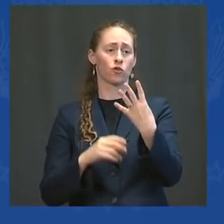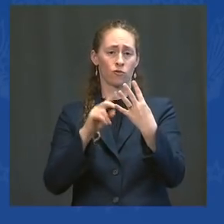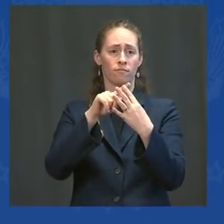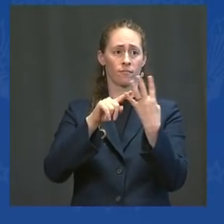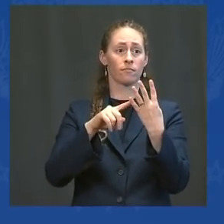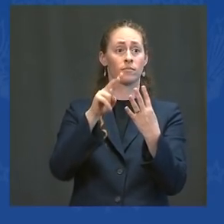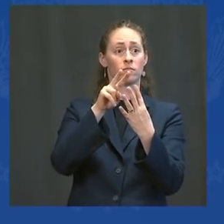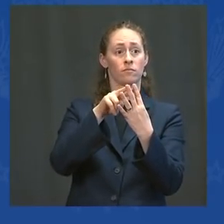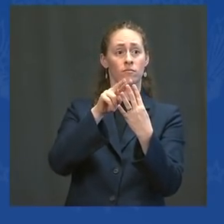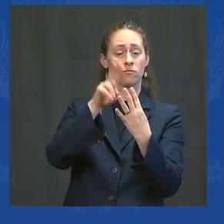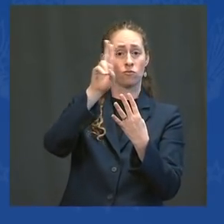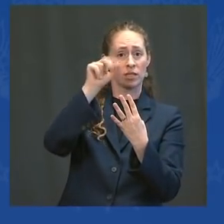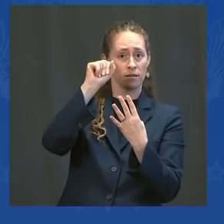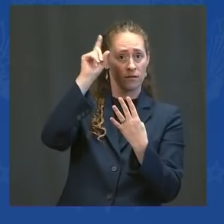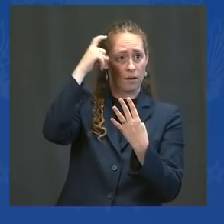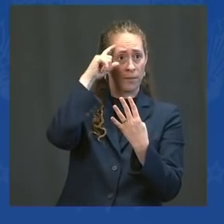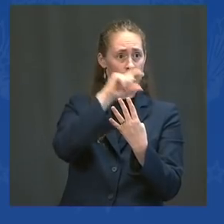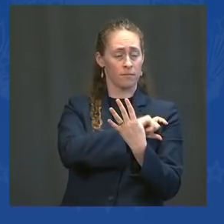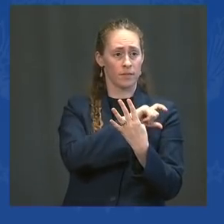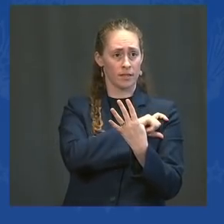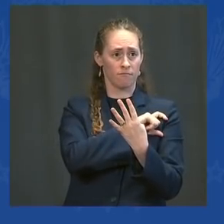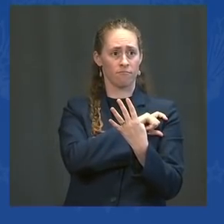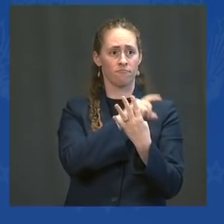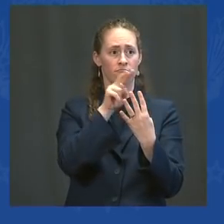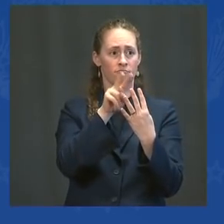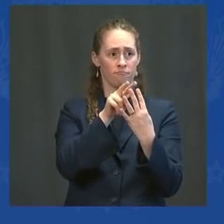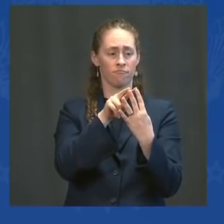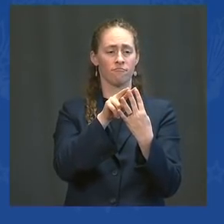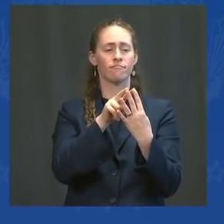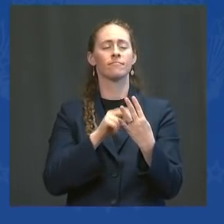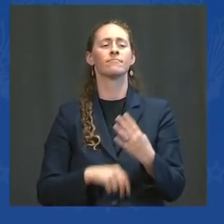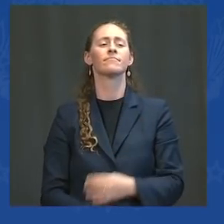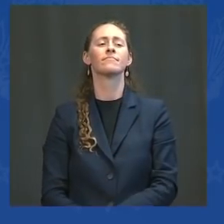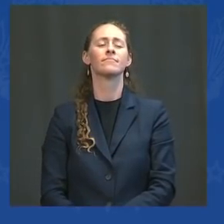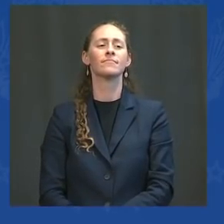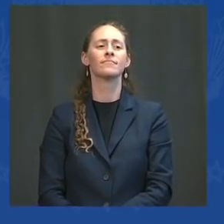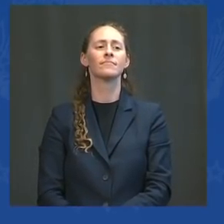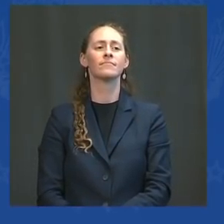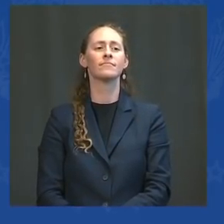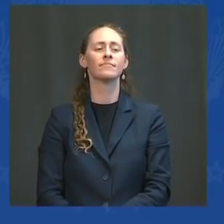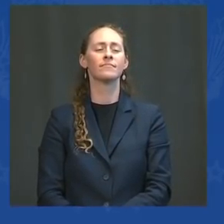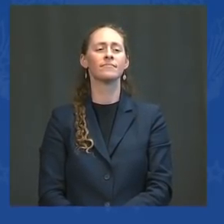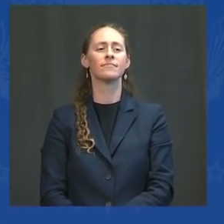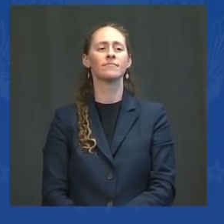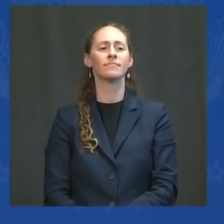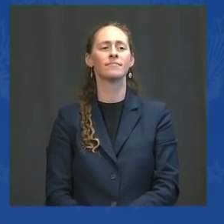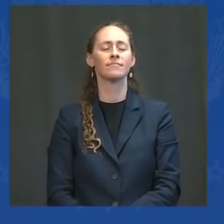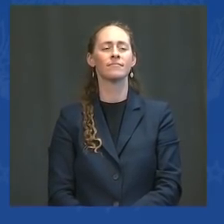and the Washington D.C. Metropolitan Police Department so that every morning, as you officers walk by,